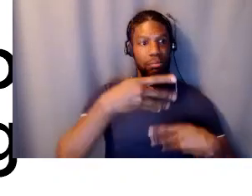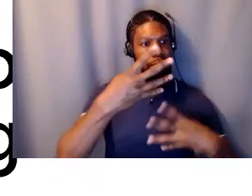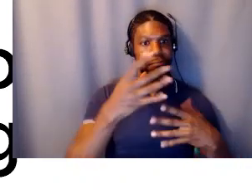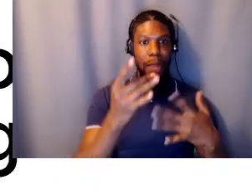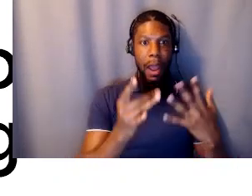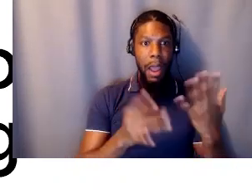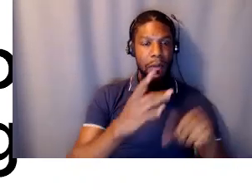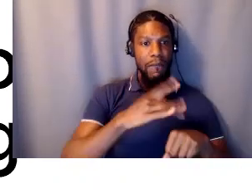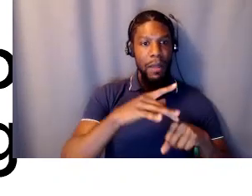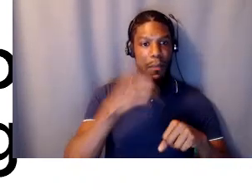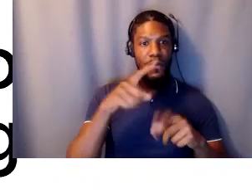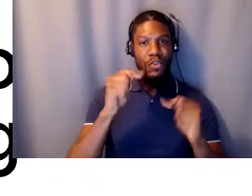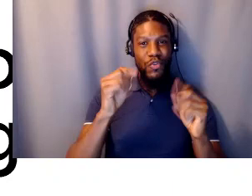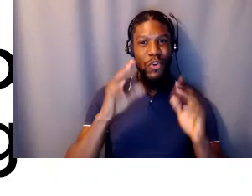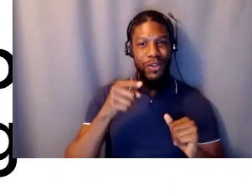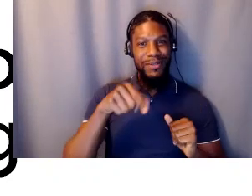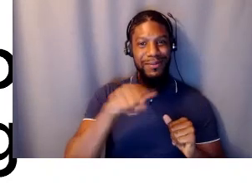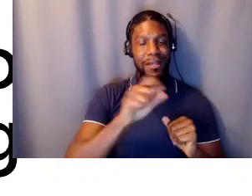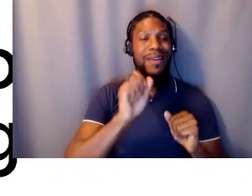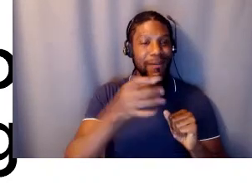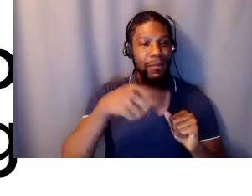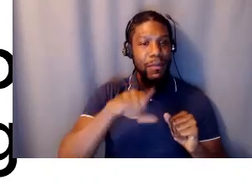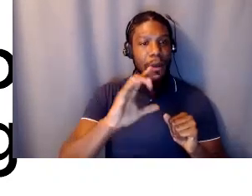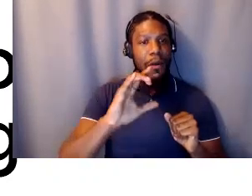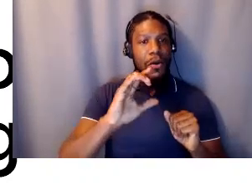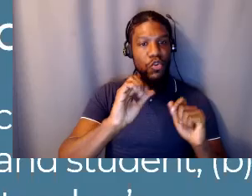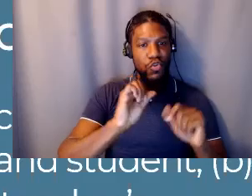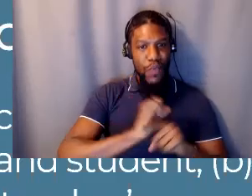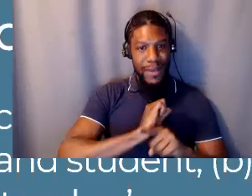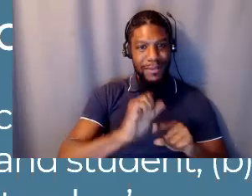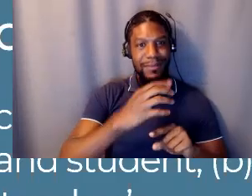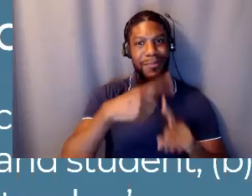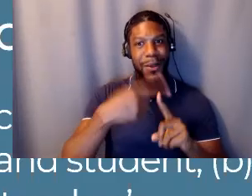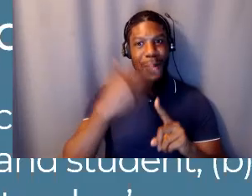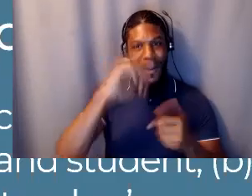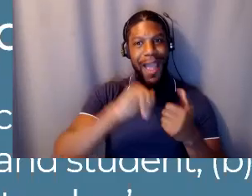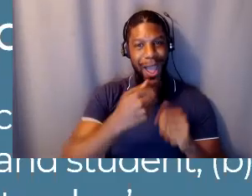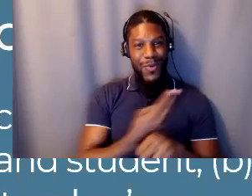if they know and are trained on how to use those. So let's talk a little bit about some myths.